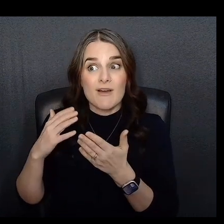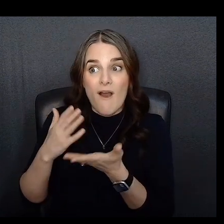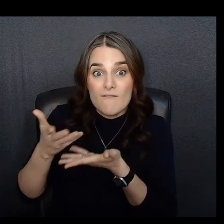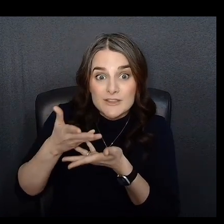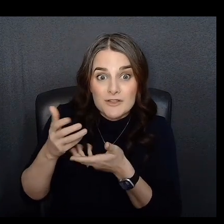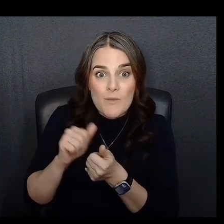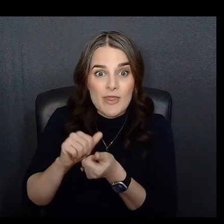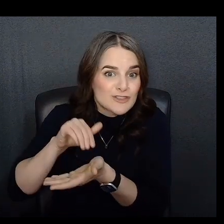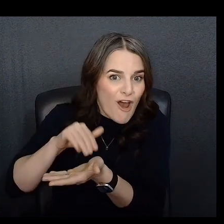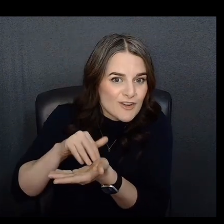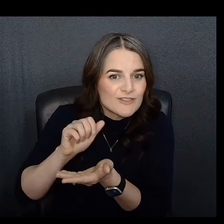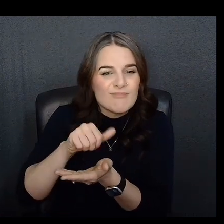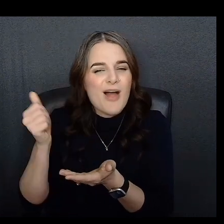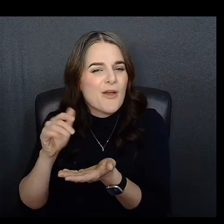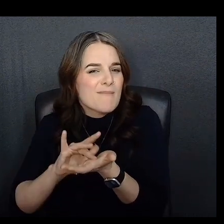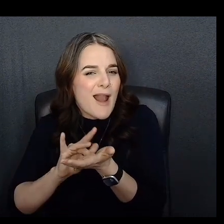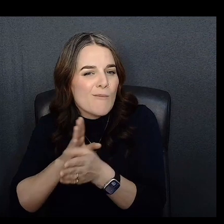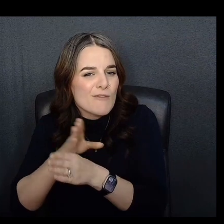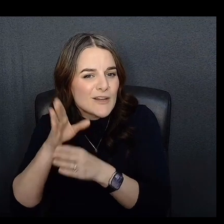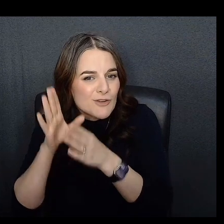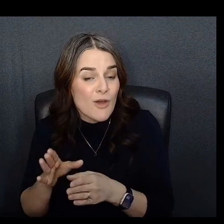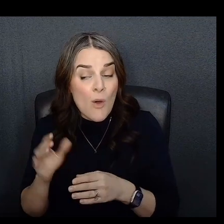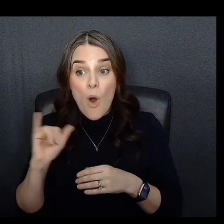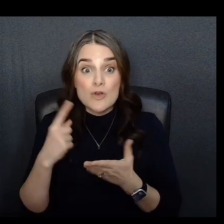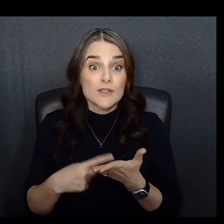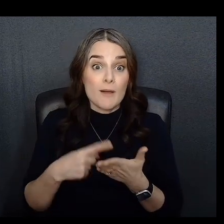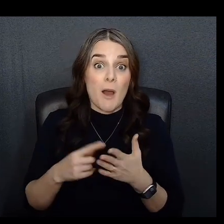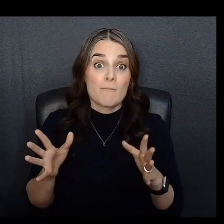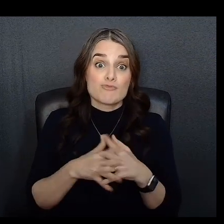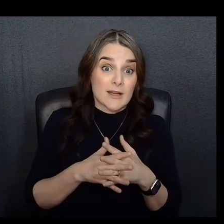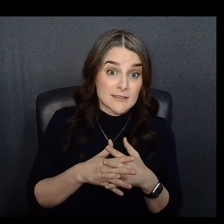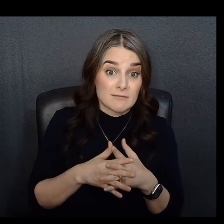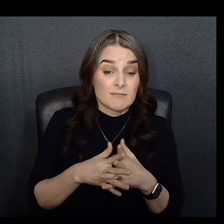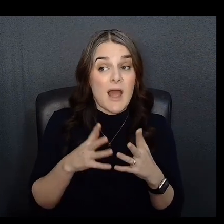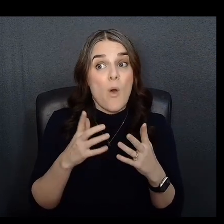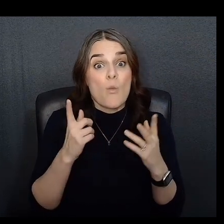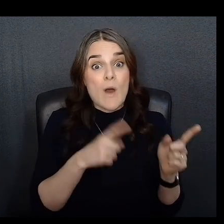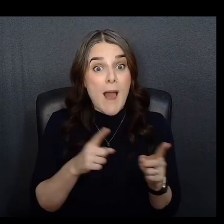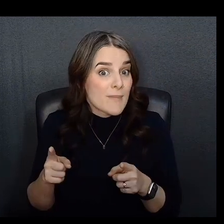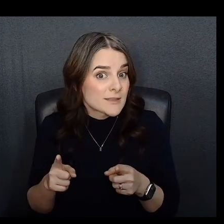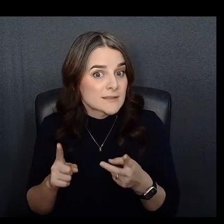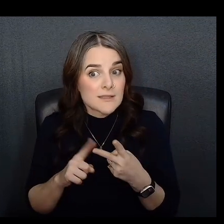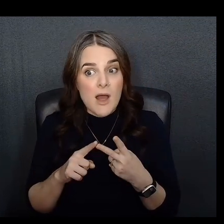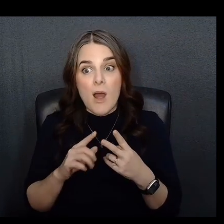And then also being able to talk about pregnancy, how it happens, prevention, the options that a person might have.